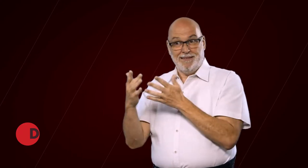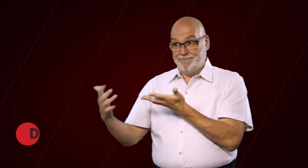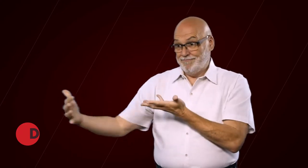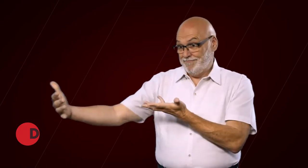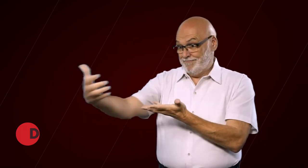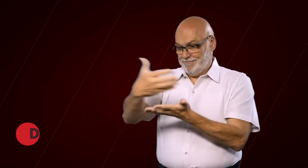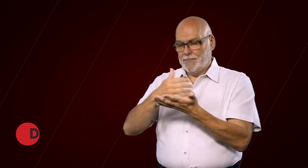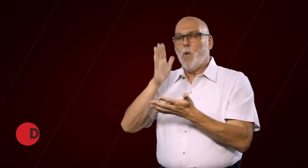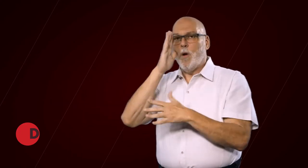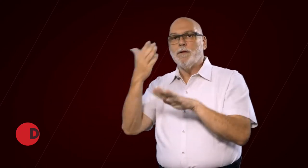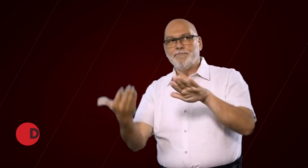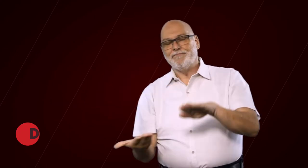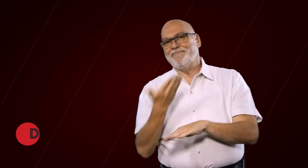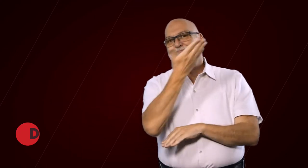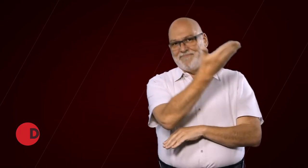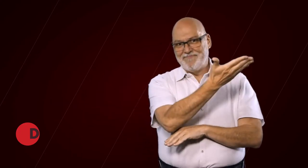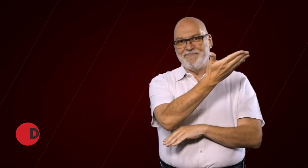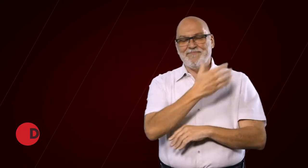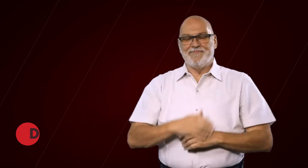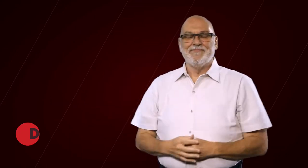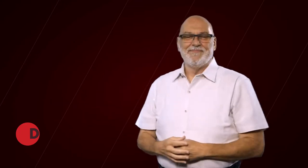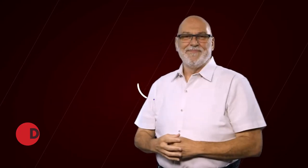to wireless data plans.